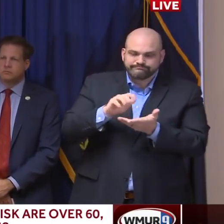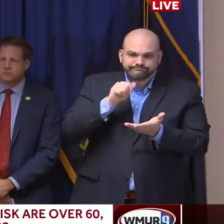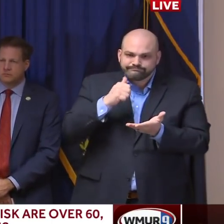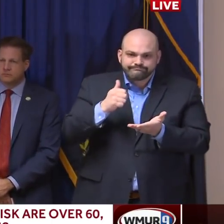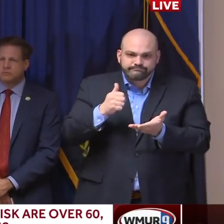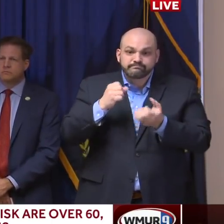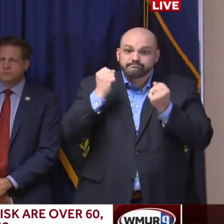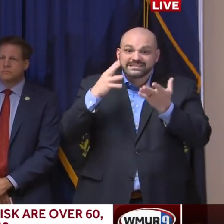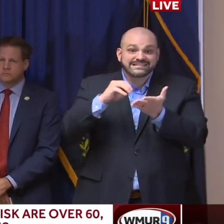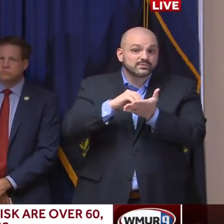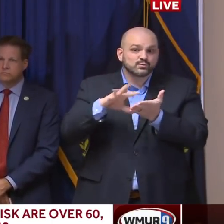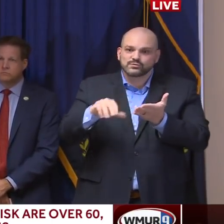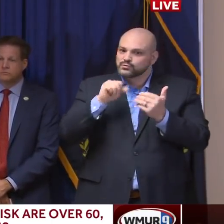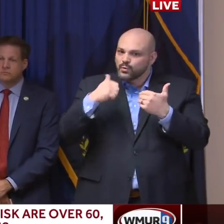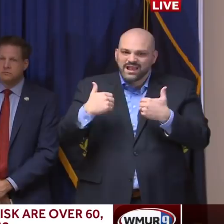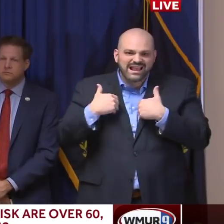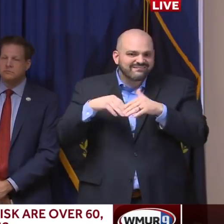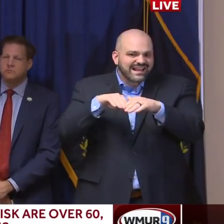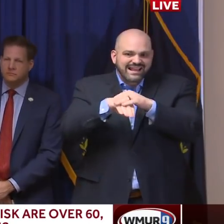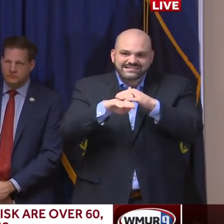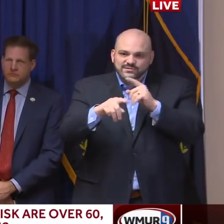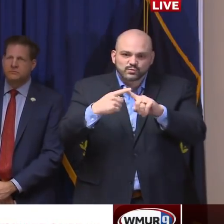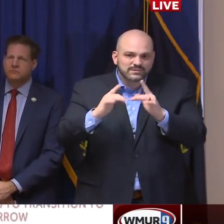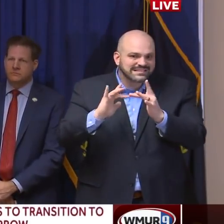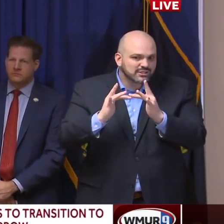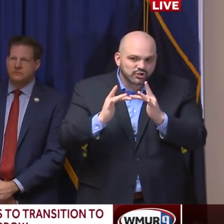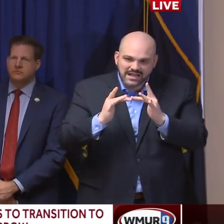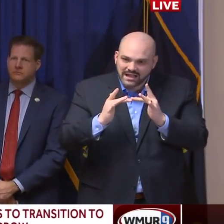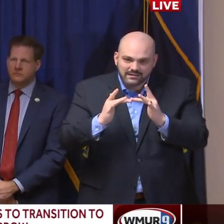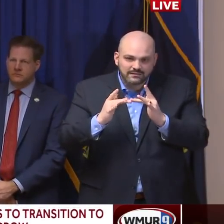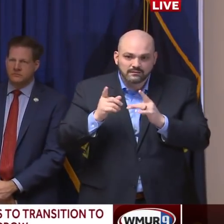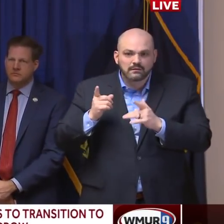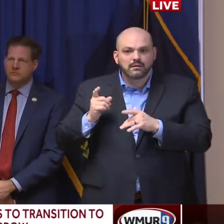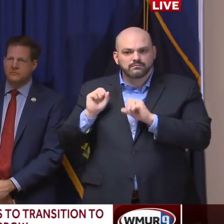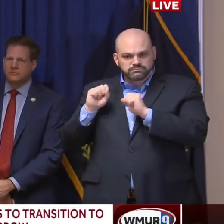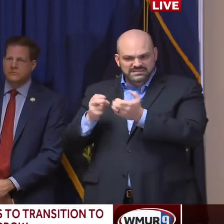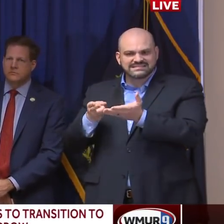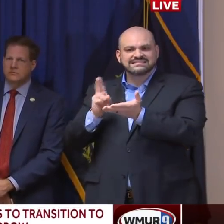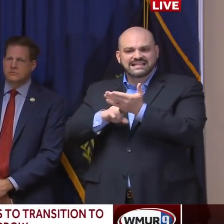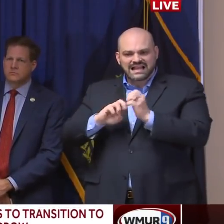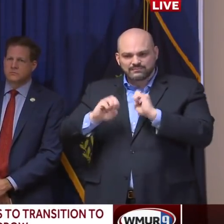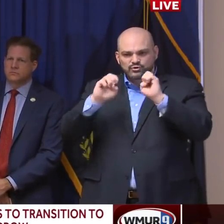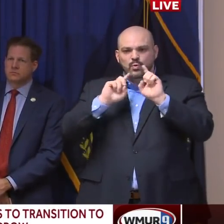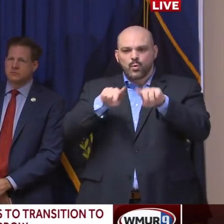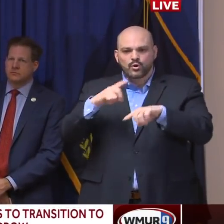SOME OF THE INDIVIDUALS, RESIDENTS DO NOT HAVE ACCESS TO INTERNET.